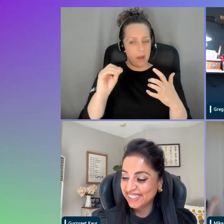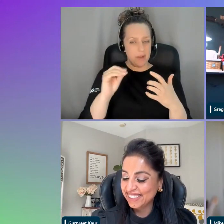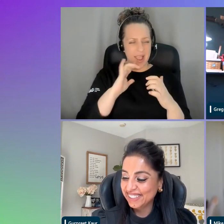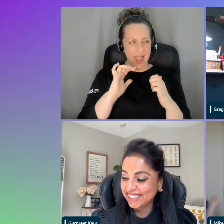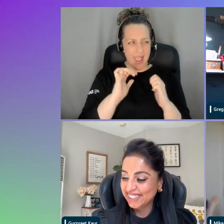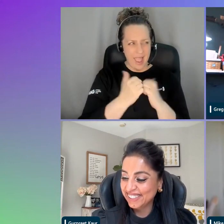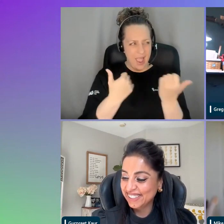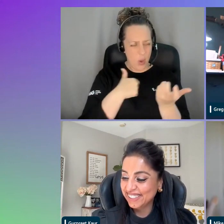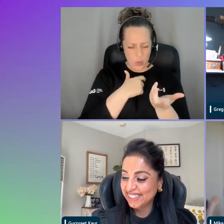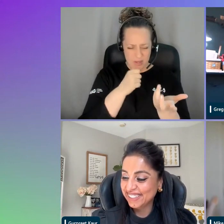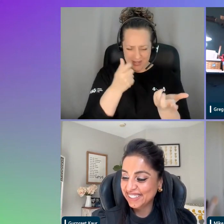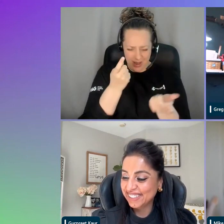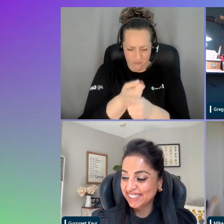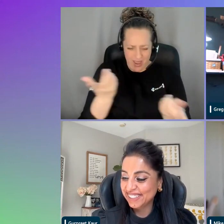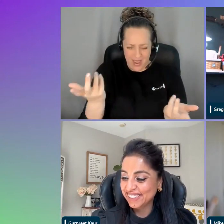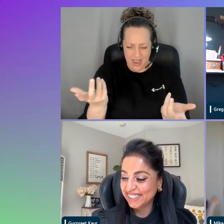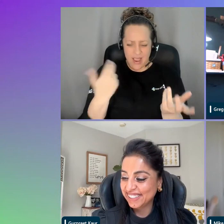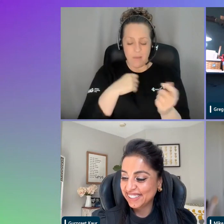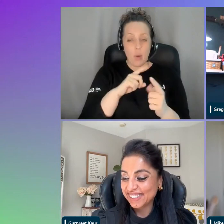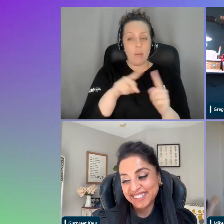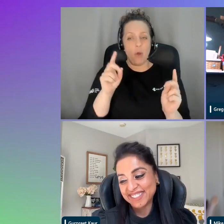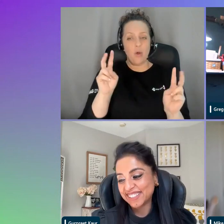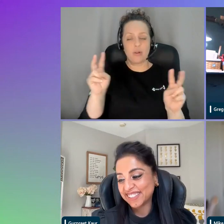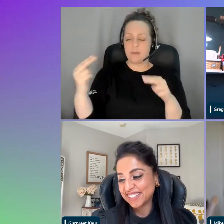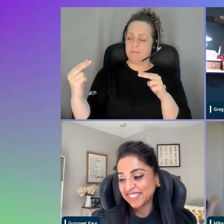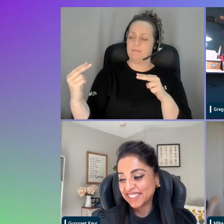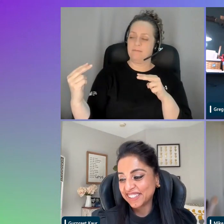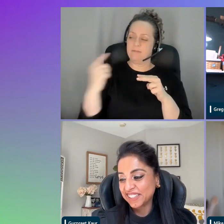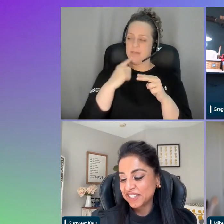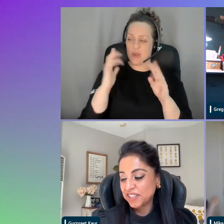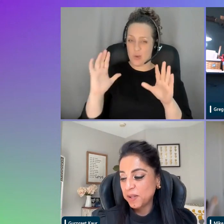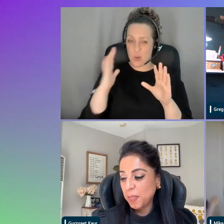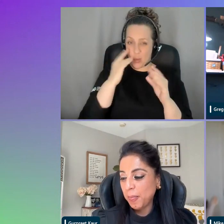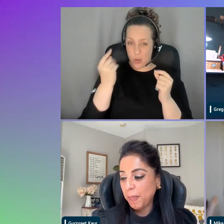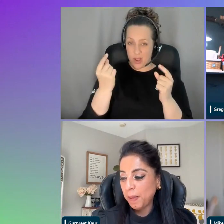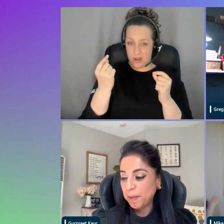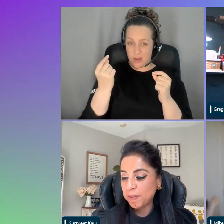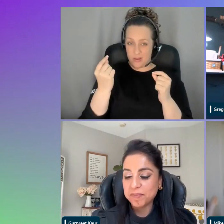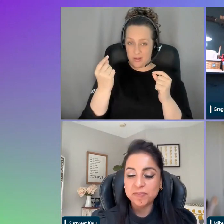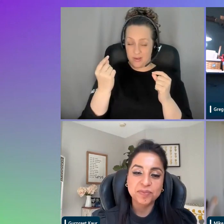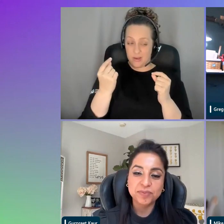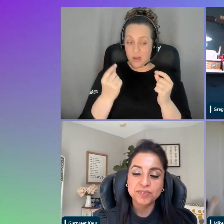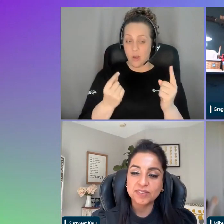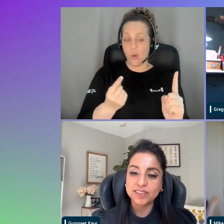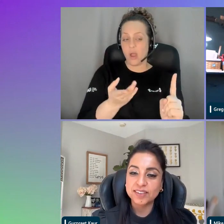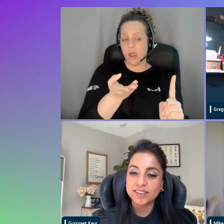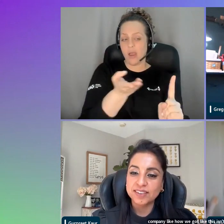company. Like, how are we going to like this isn't right. But we both looked at her and said, you know what? If we can get one and